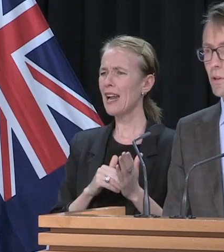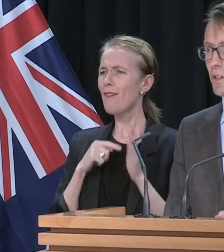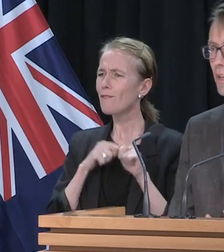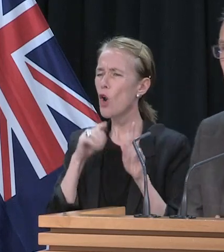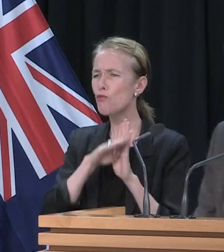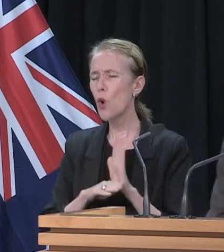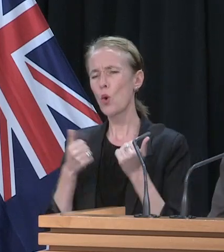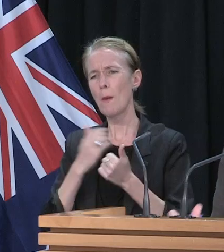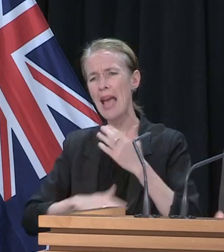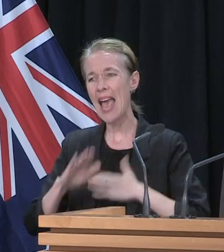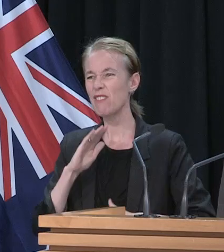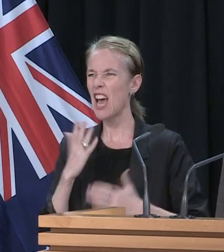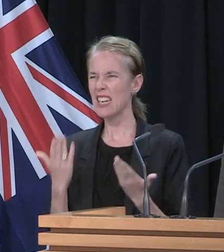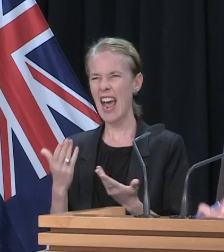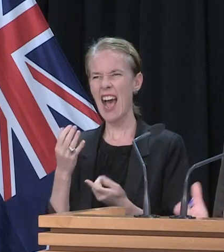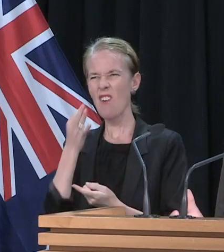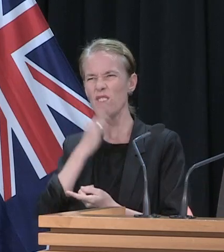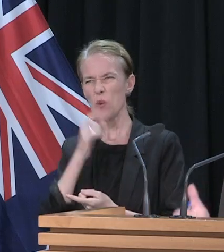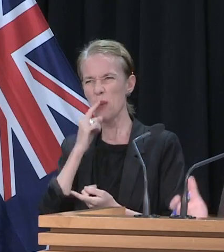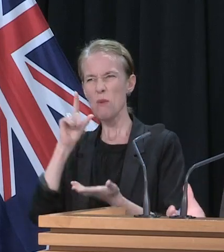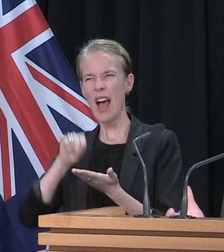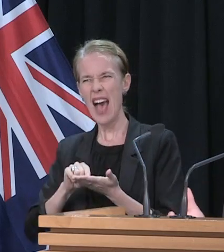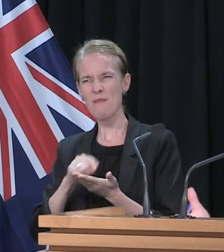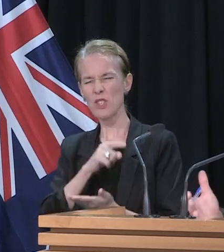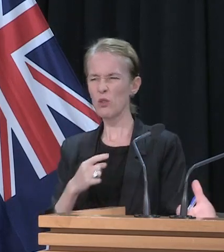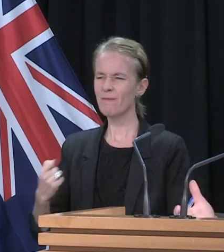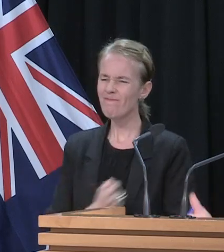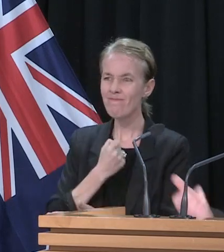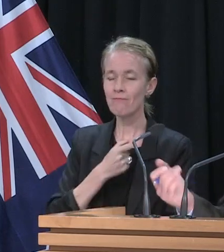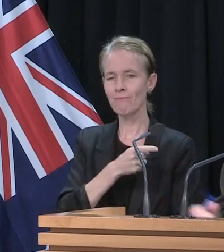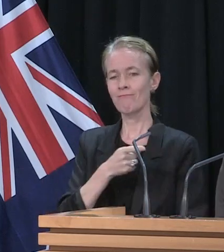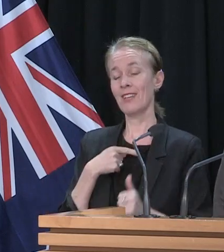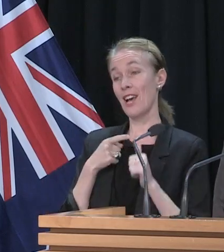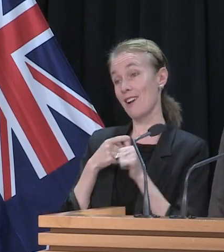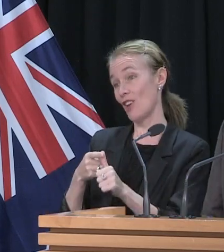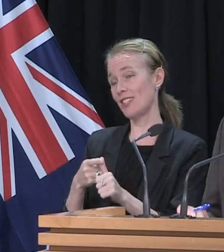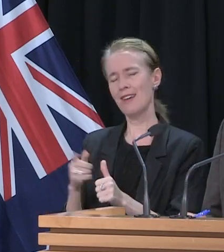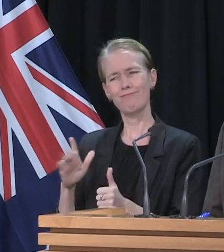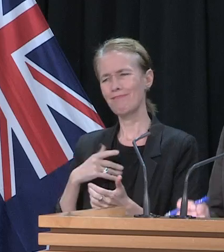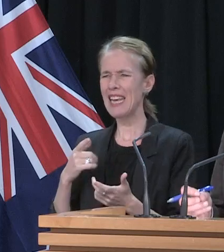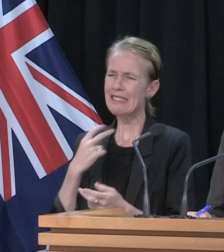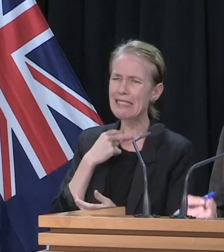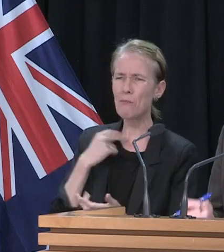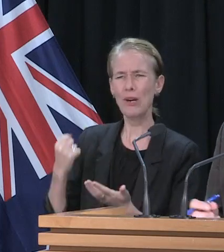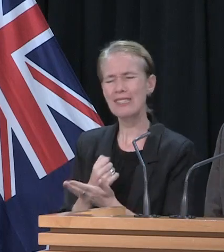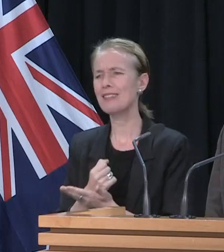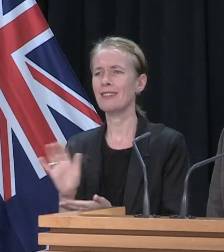4 and the lockdown. Have you been disappointed about the uptake of the app? >> DR Not at all disappointed. I think, you